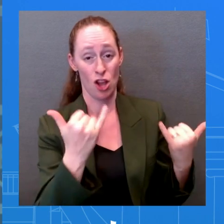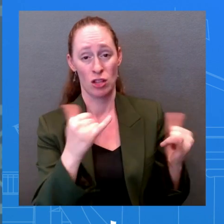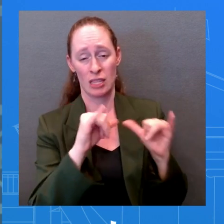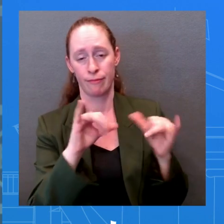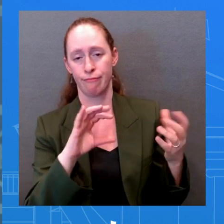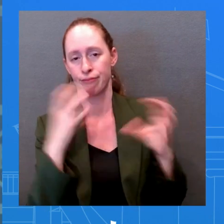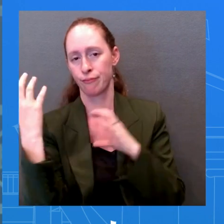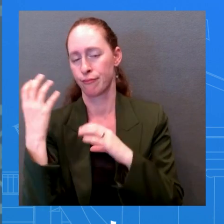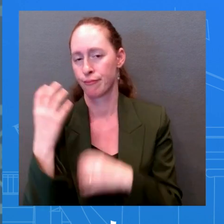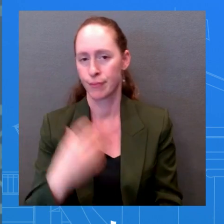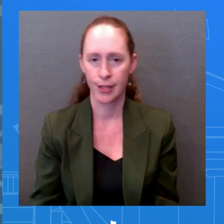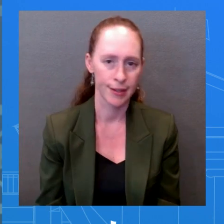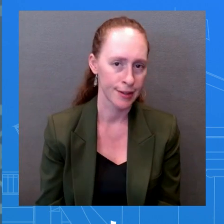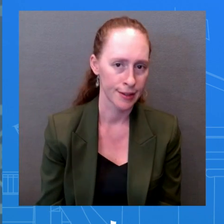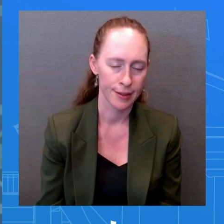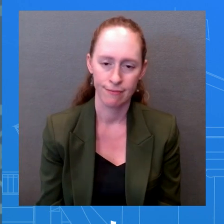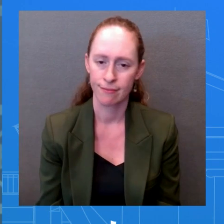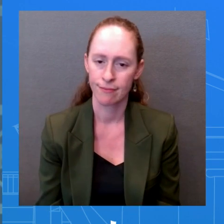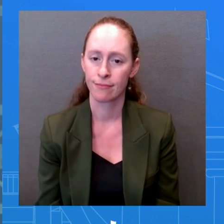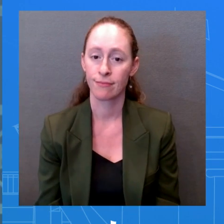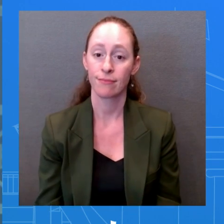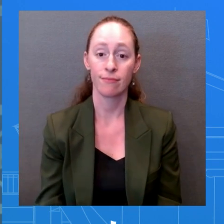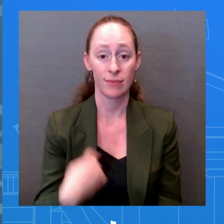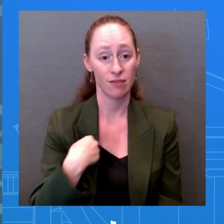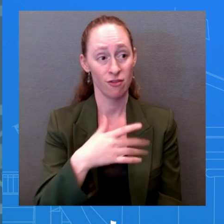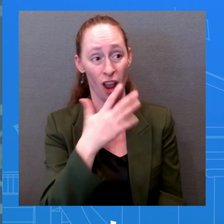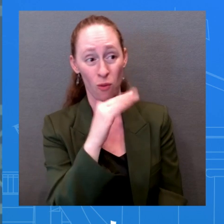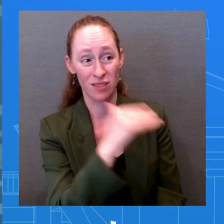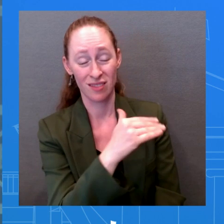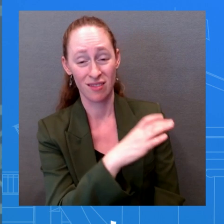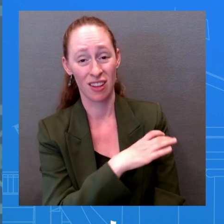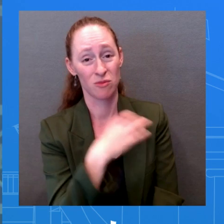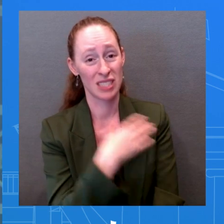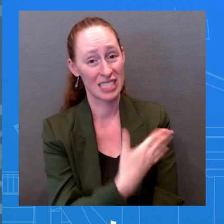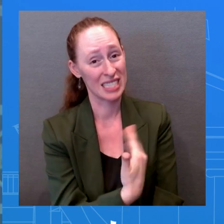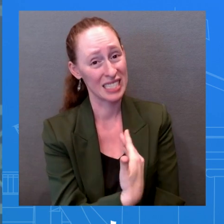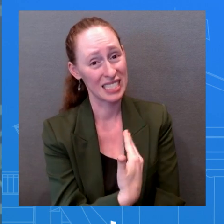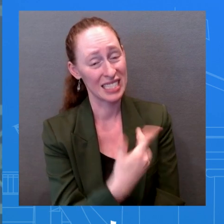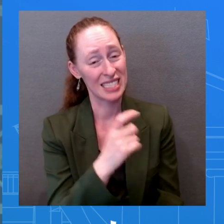So we get it. It's a -- it's a -- it's a fundamental, long-term issue.